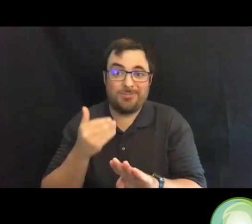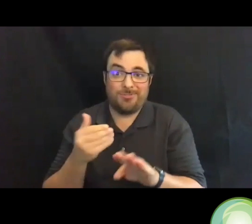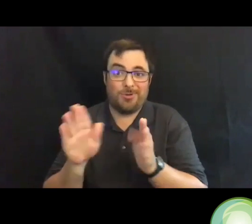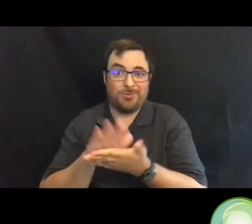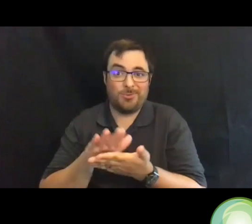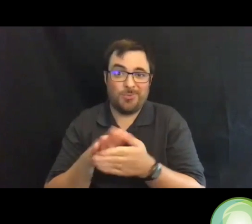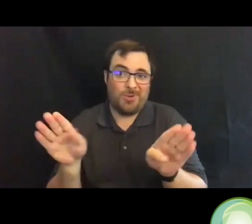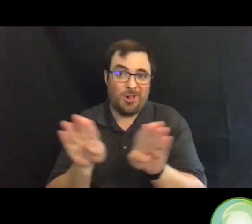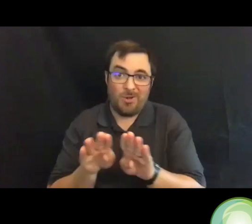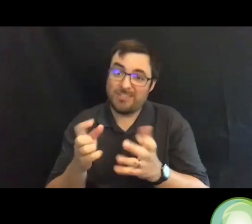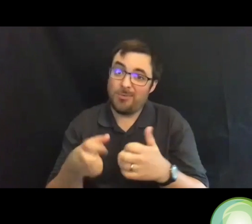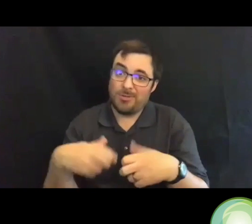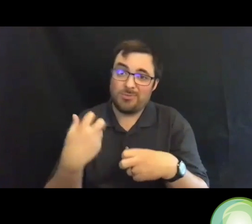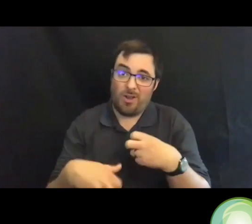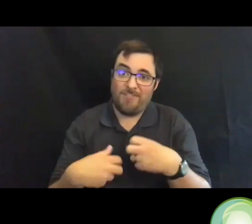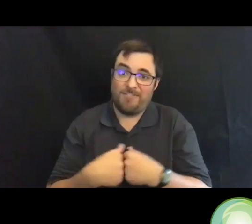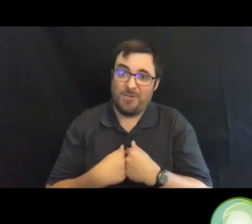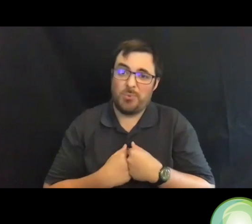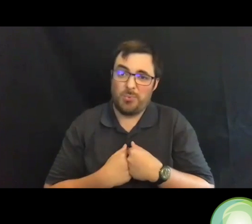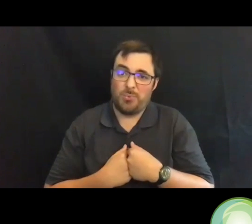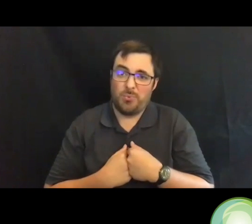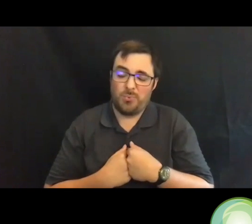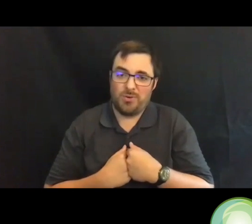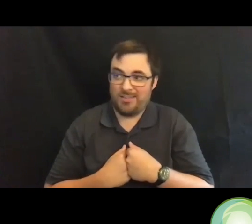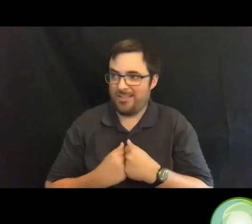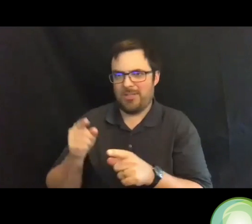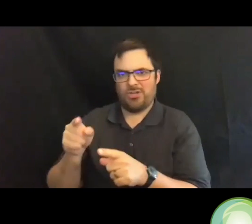it was rough um it was really rough and you're doing that what I just